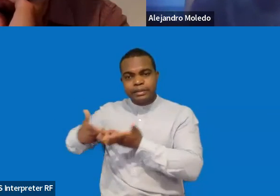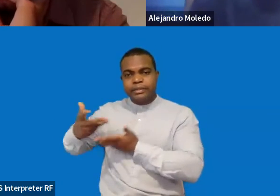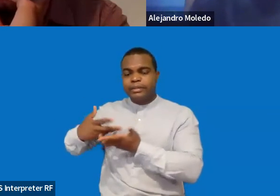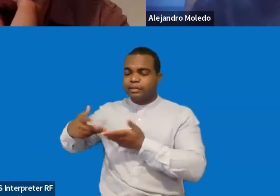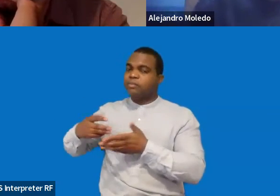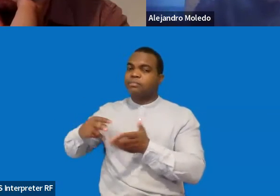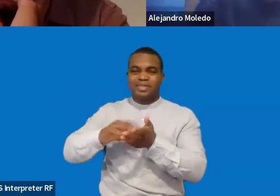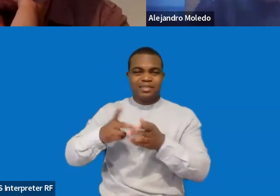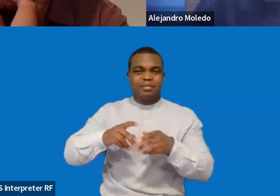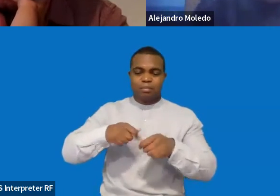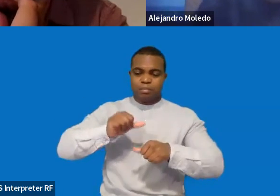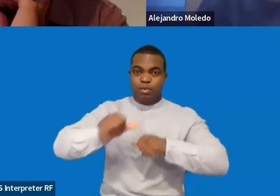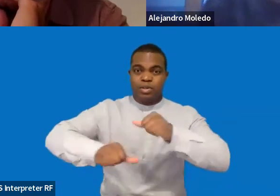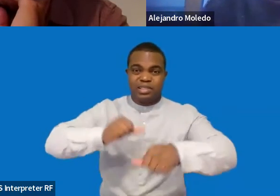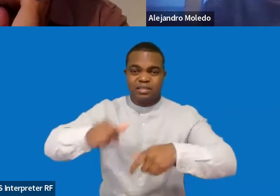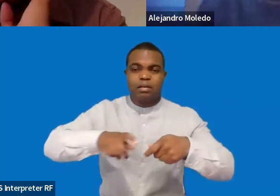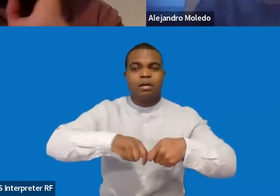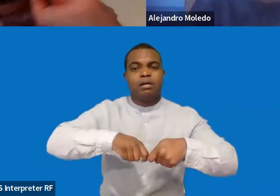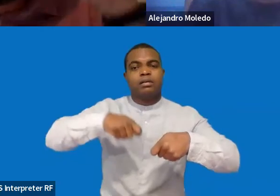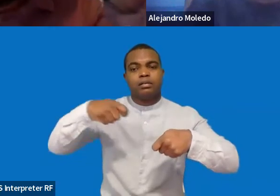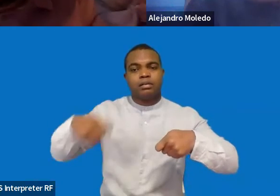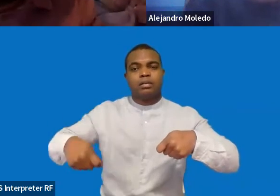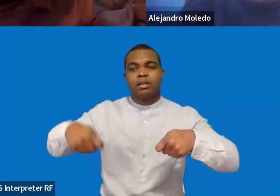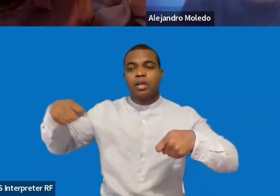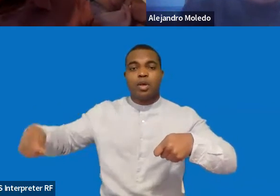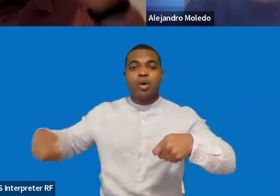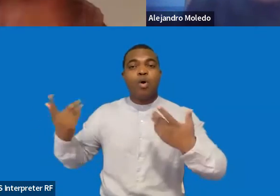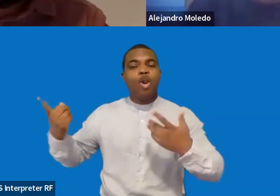Let's hope that this does not reach that point.